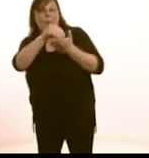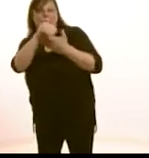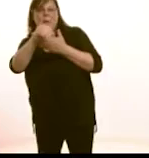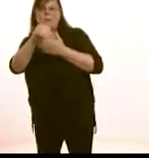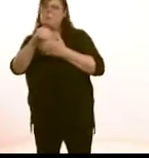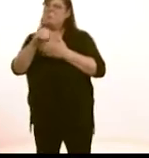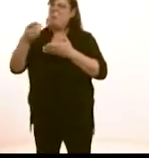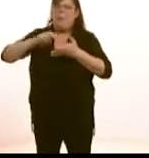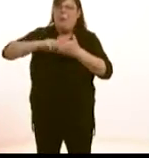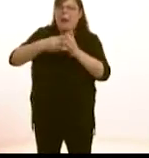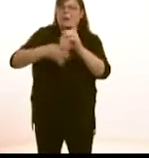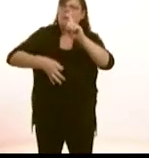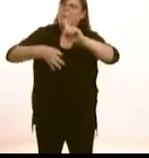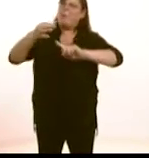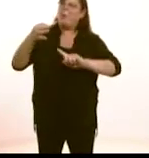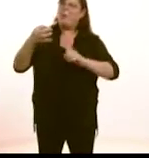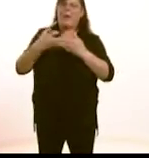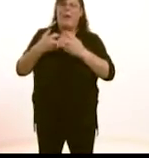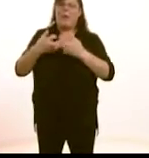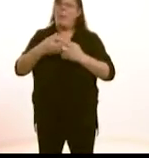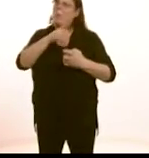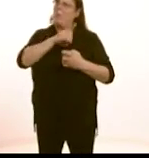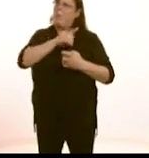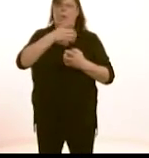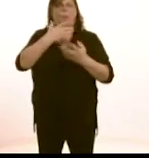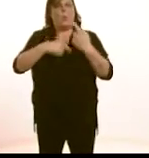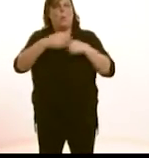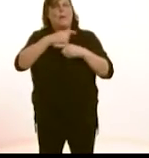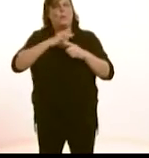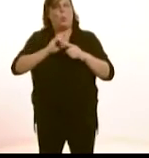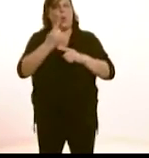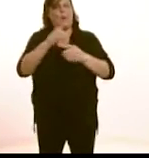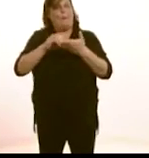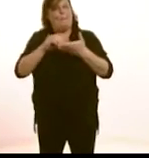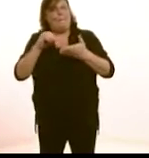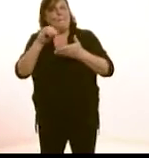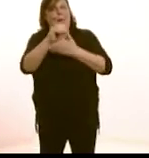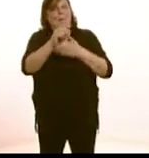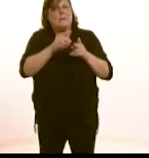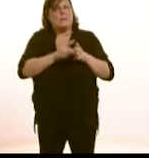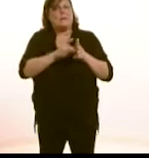Wales that is agri-environmental as a whole?